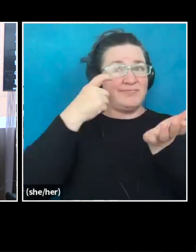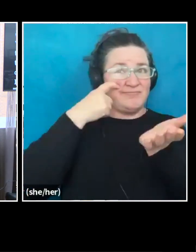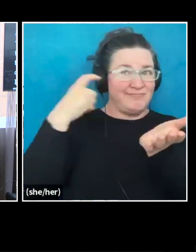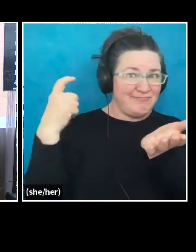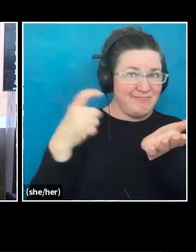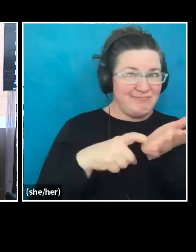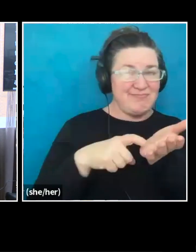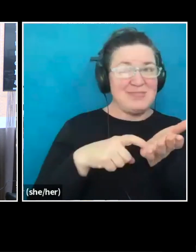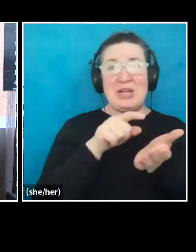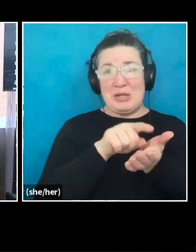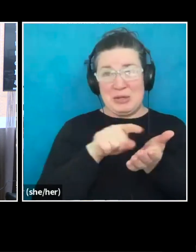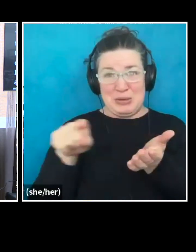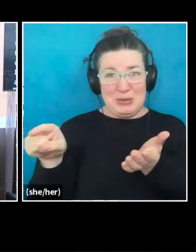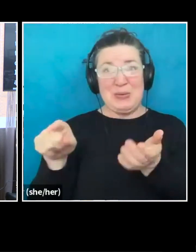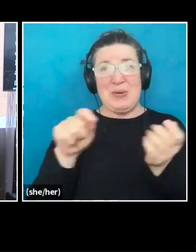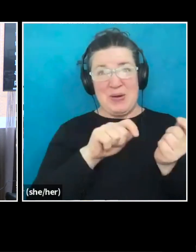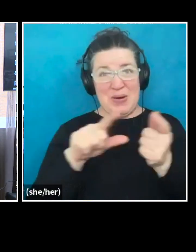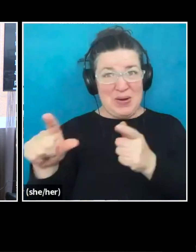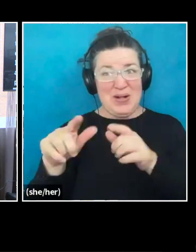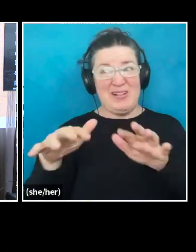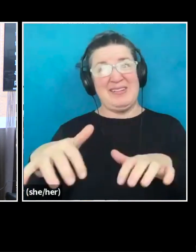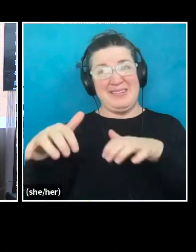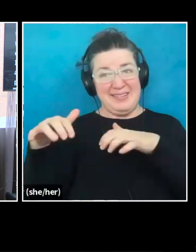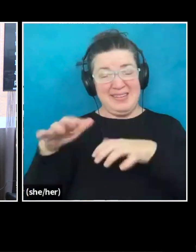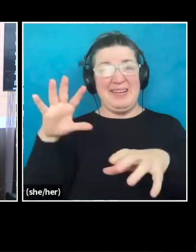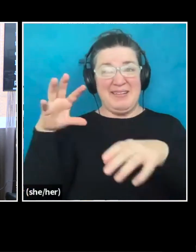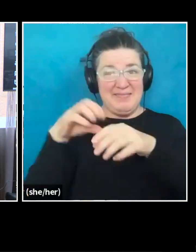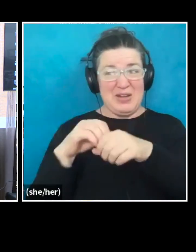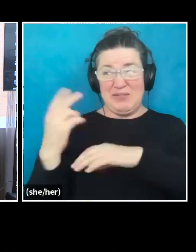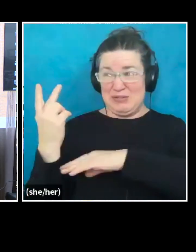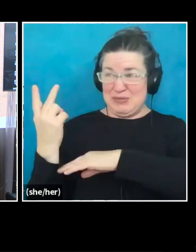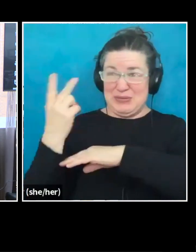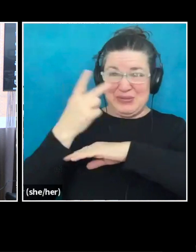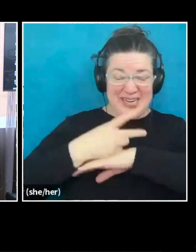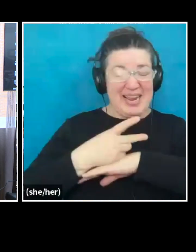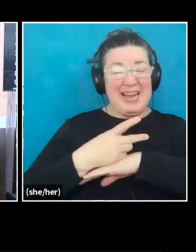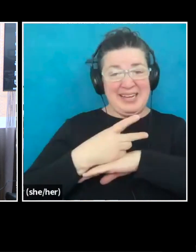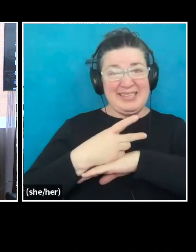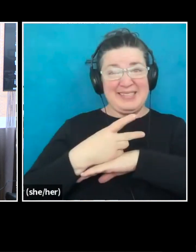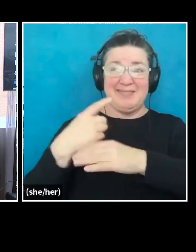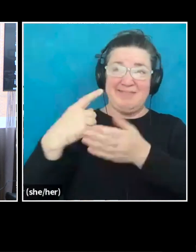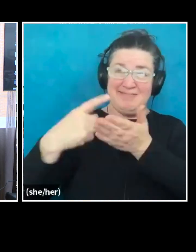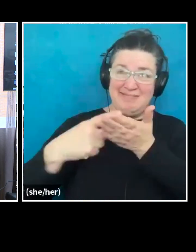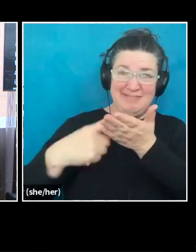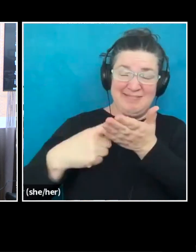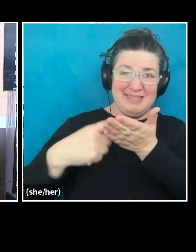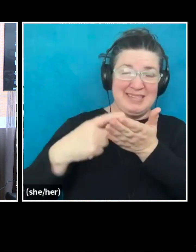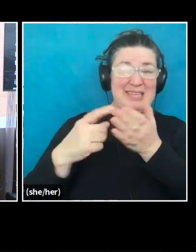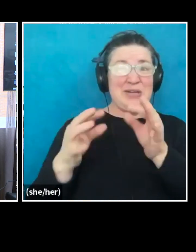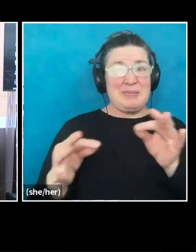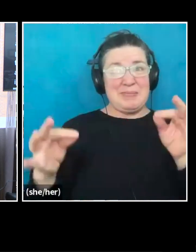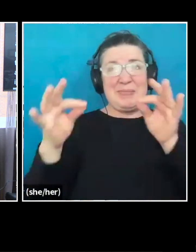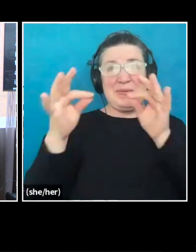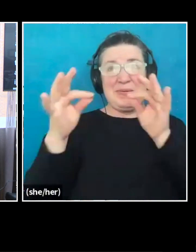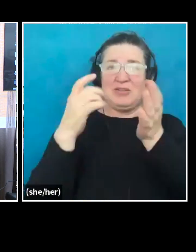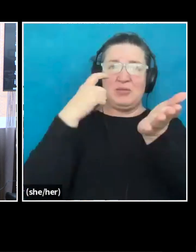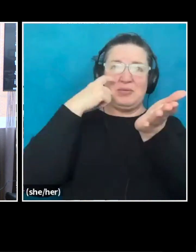through two days of talking about how important it is to elevate non-drivers in our experience.